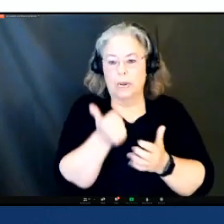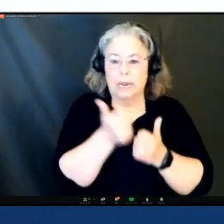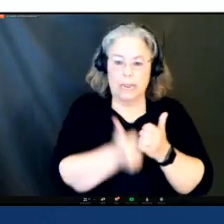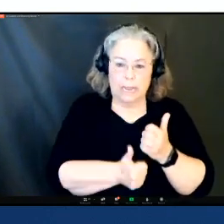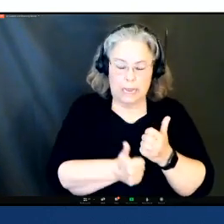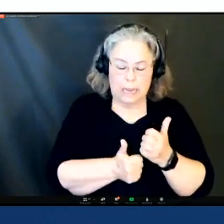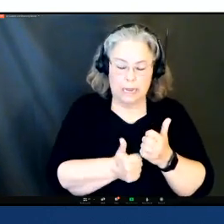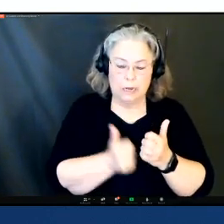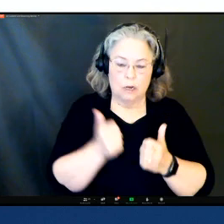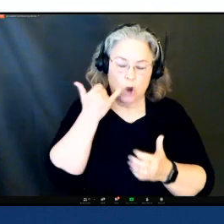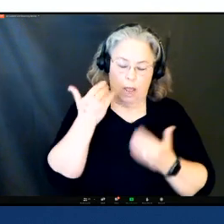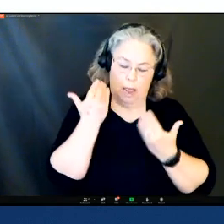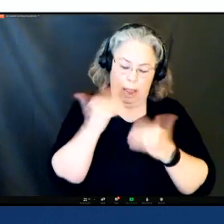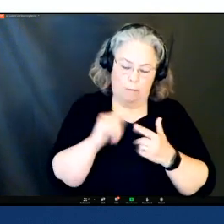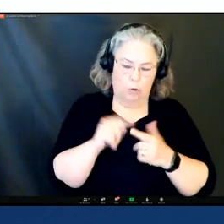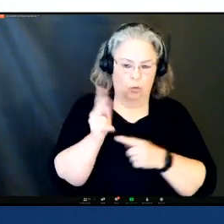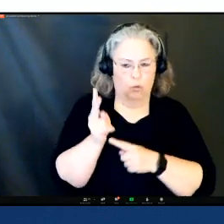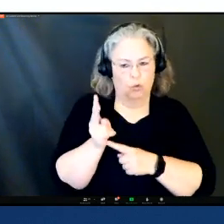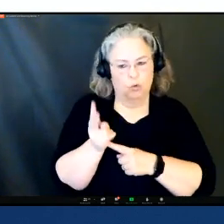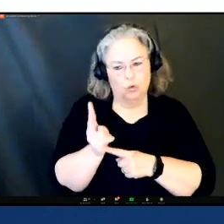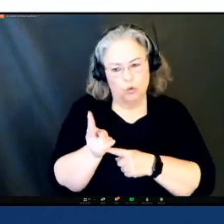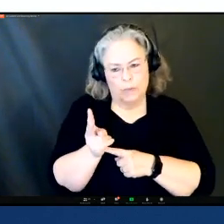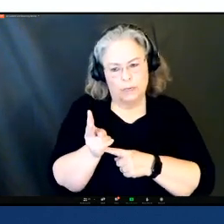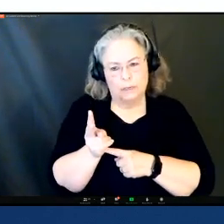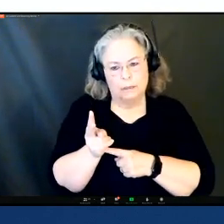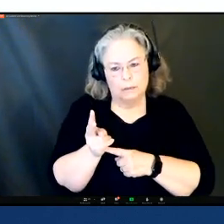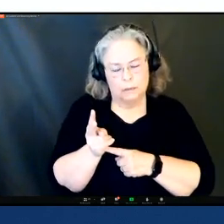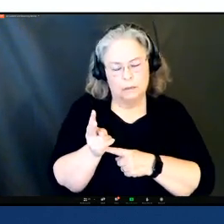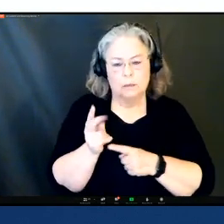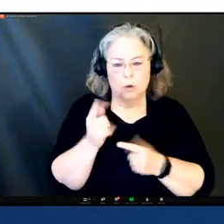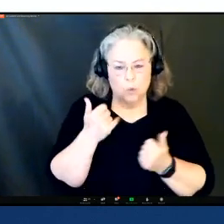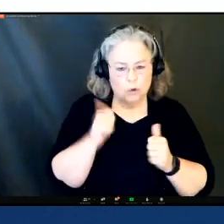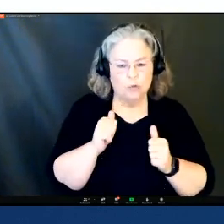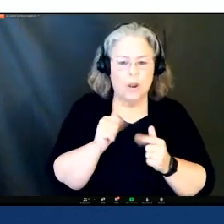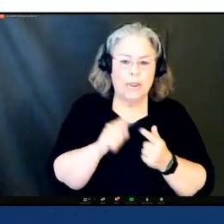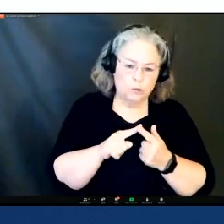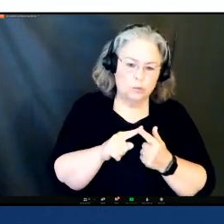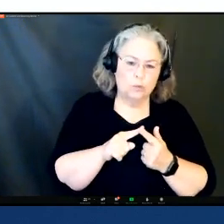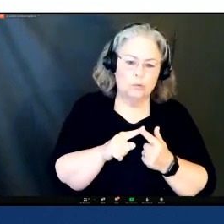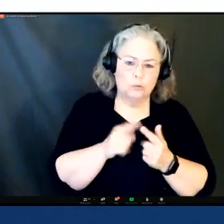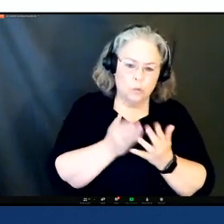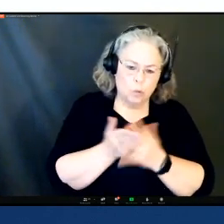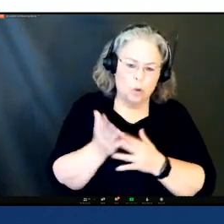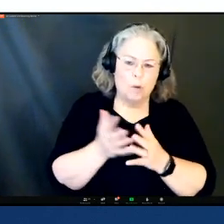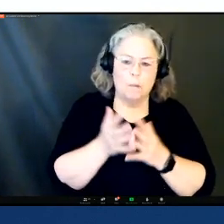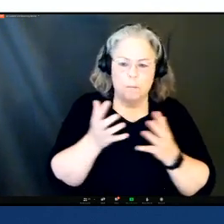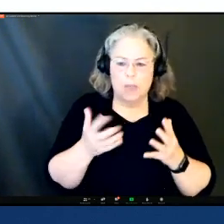to two minutes and we will try to get to as many comments as time allows If we do not get to